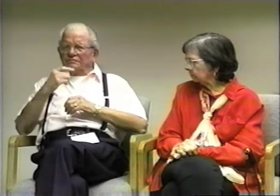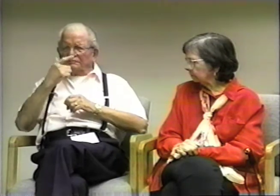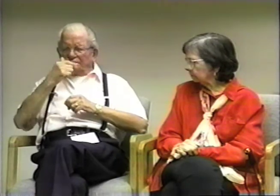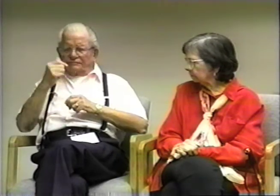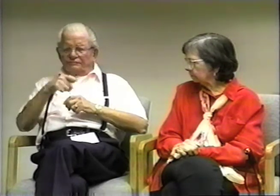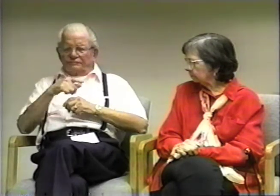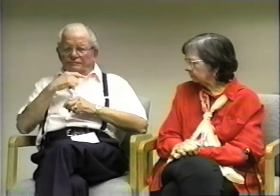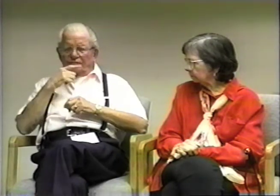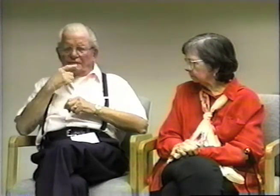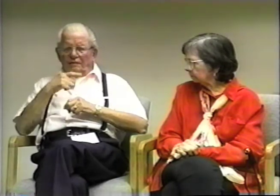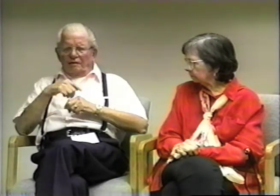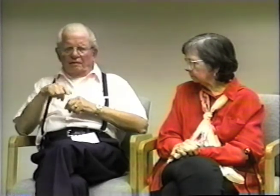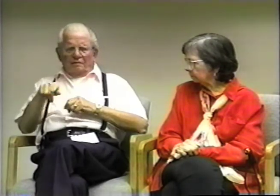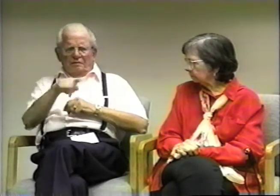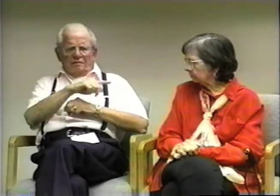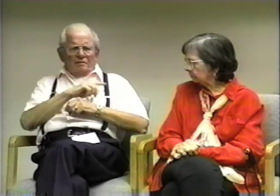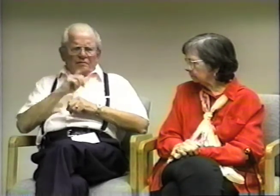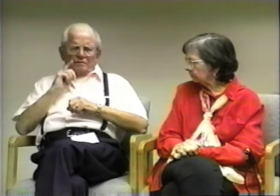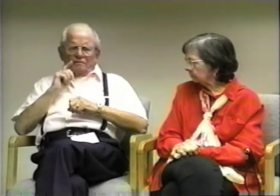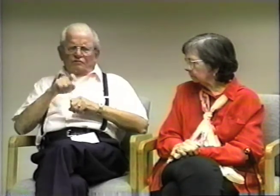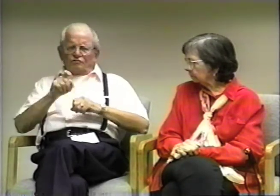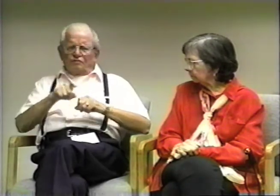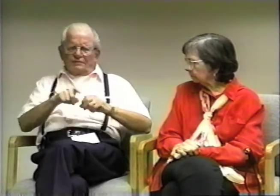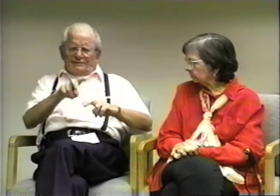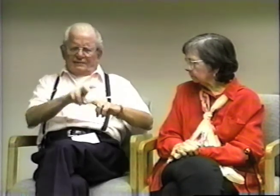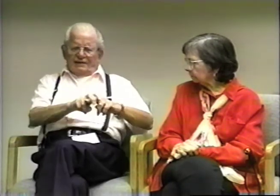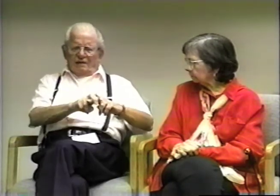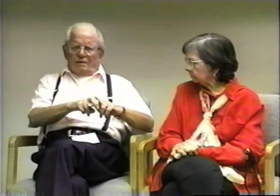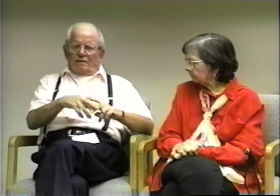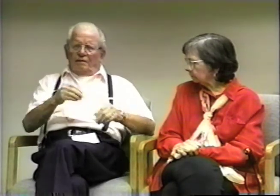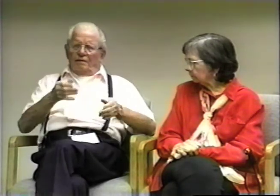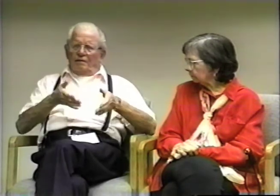They would say things like: